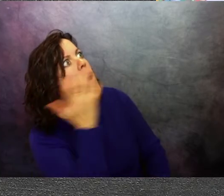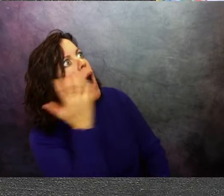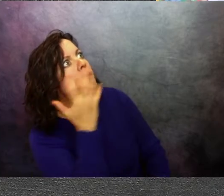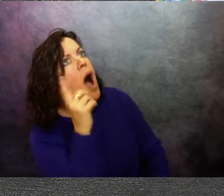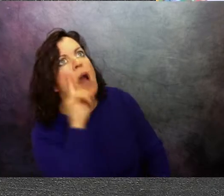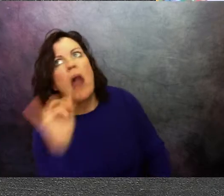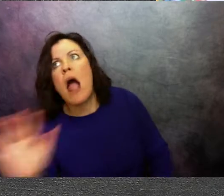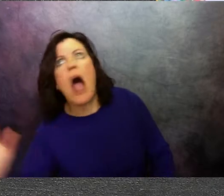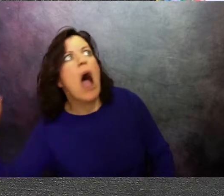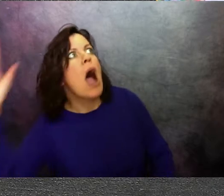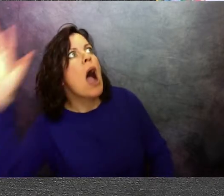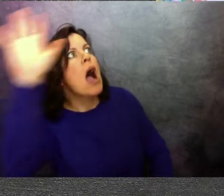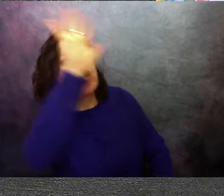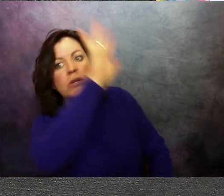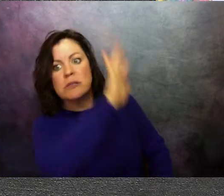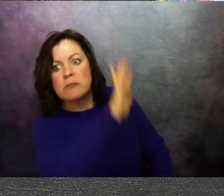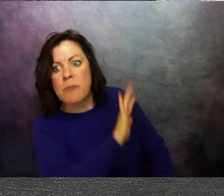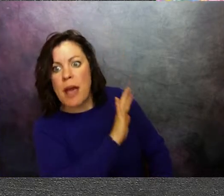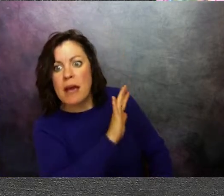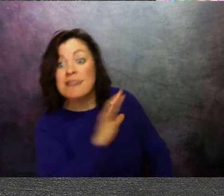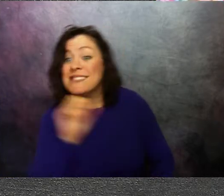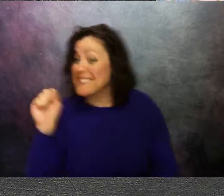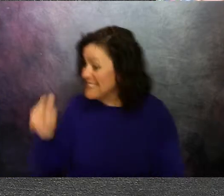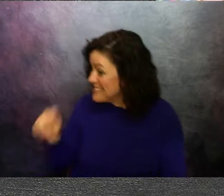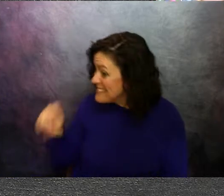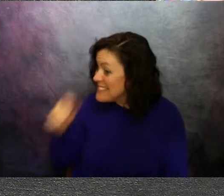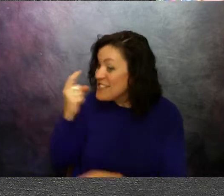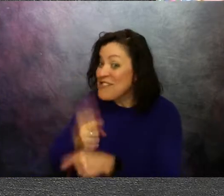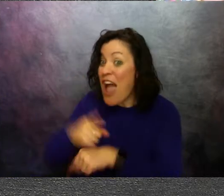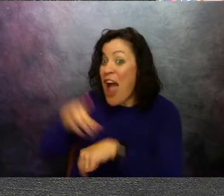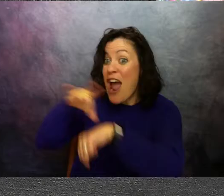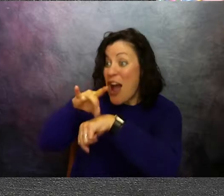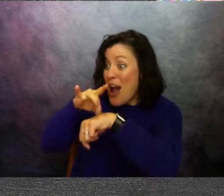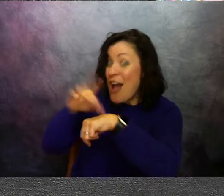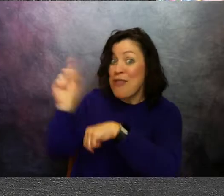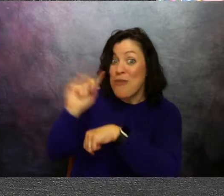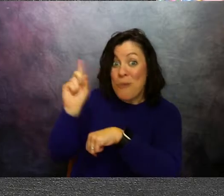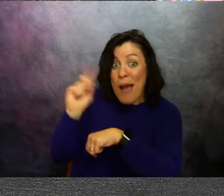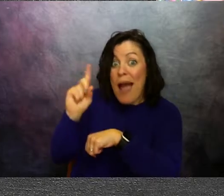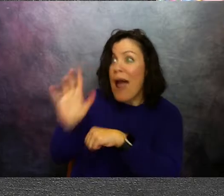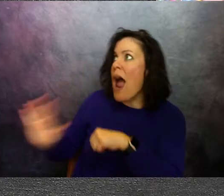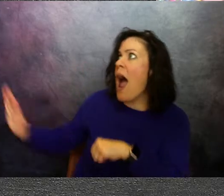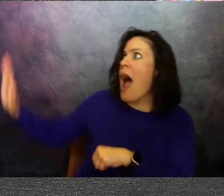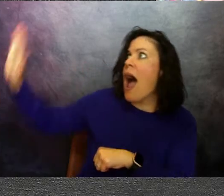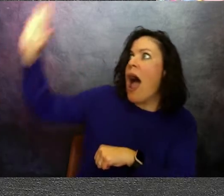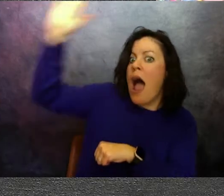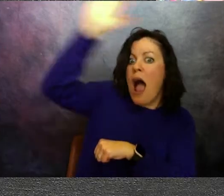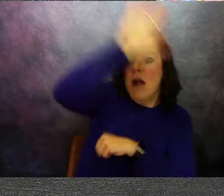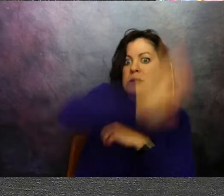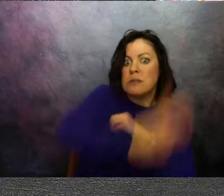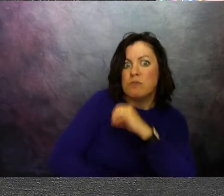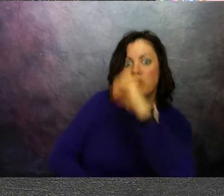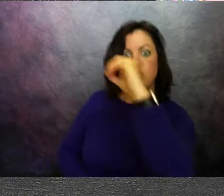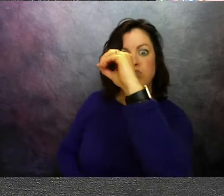That's right. Our earth is in outer space and we all live on the planet earth.